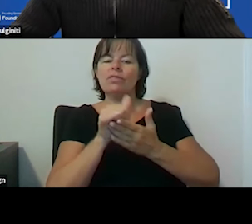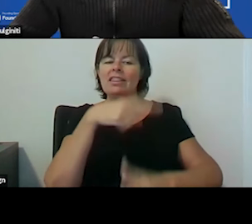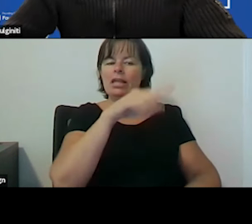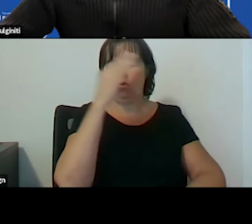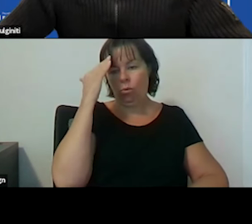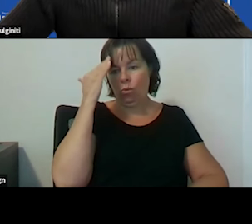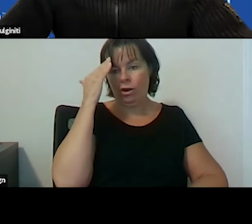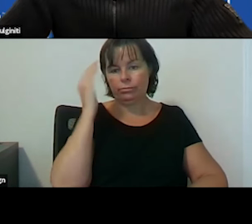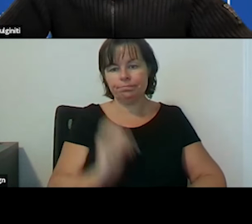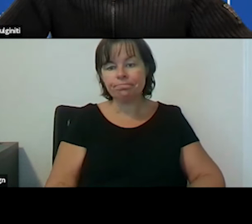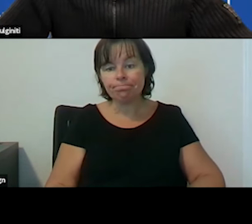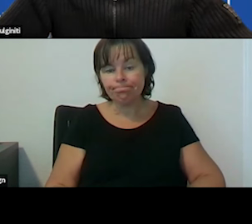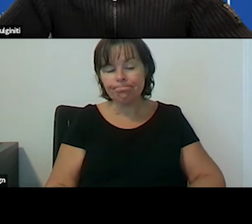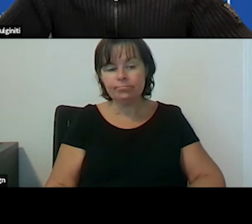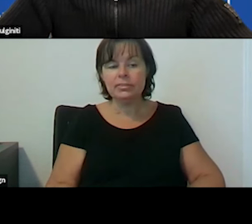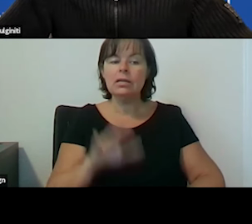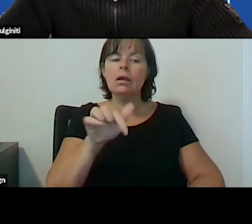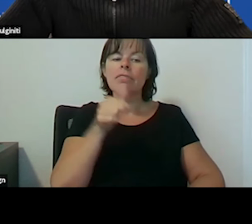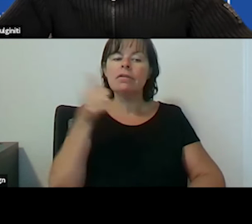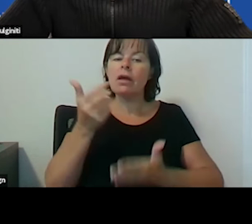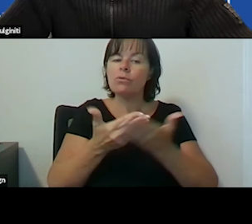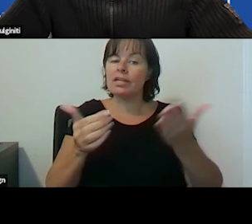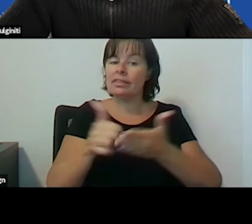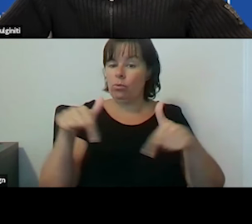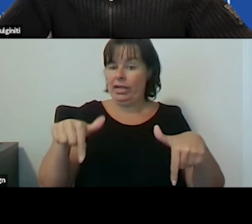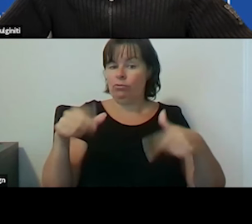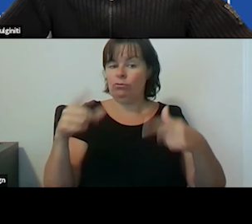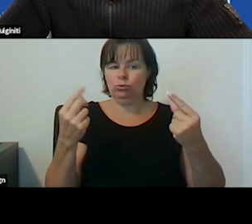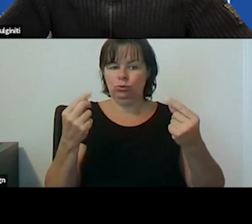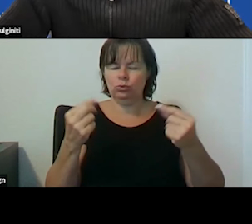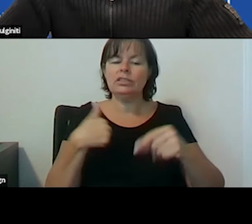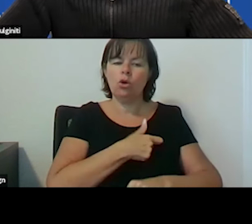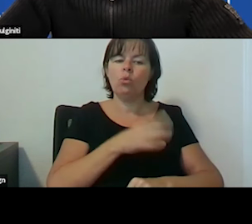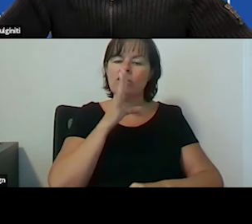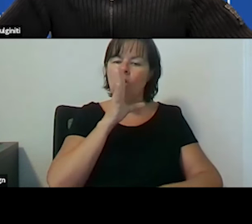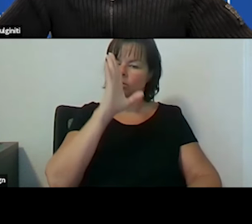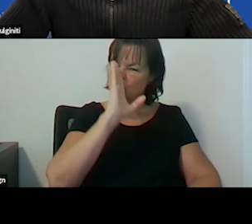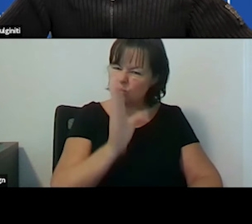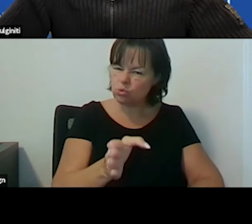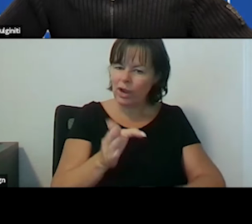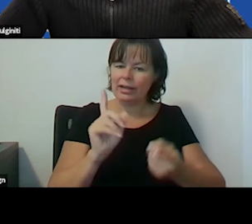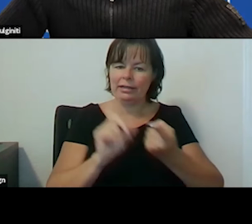the other thing we do here at uh diamond is we we talk directly to the uh to to the